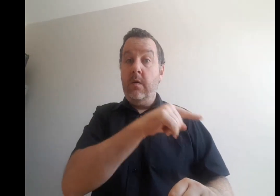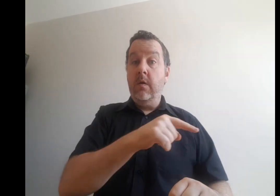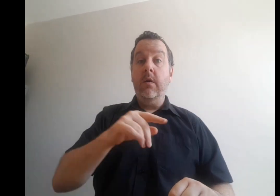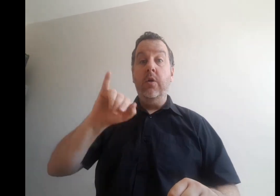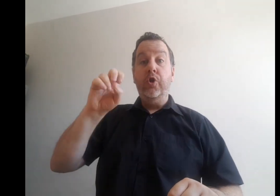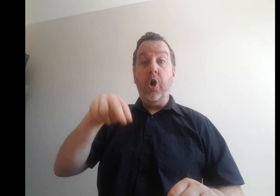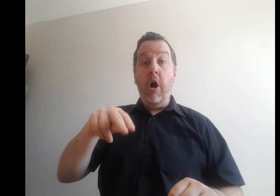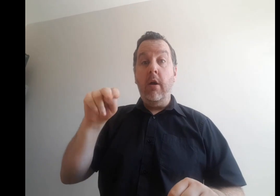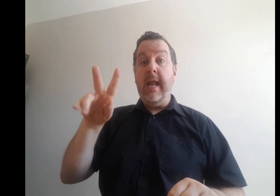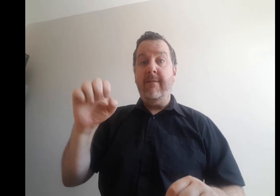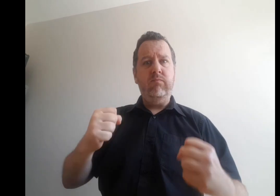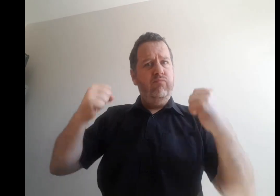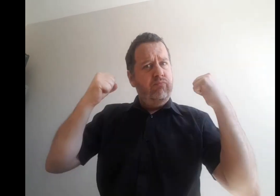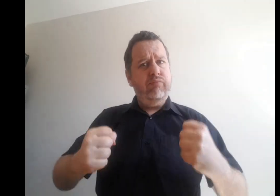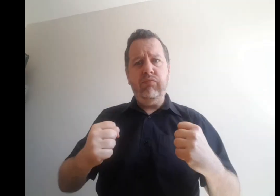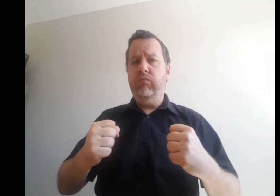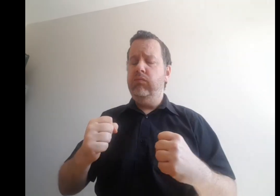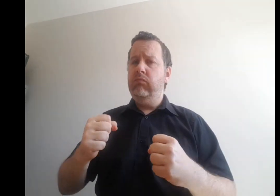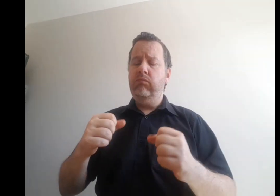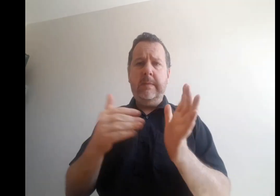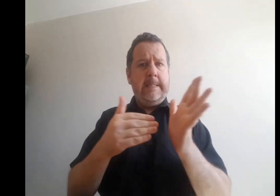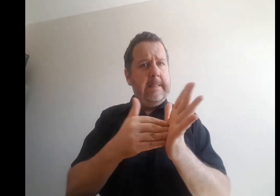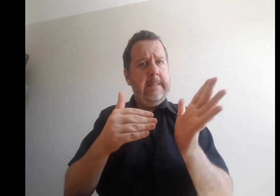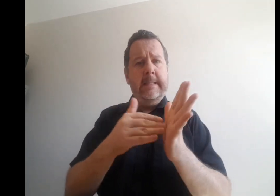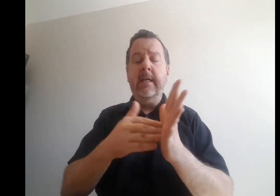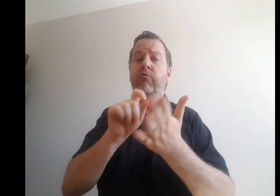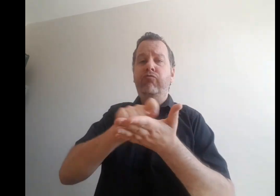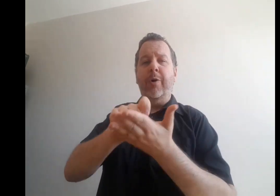John Neville was very much a Home Rule man. And he'd write to the Guardians saying,